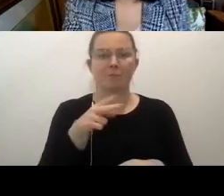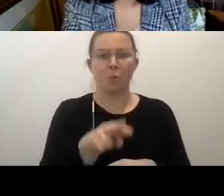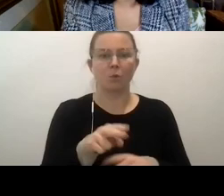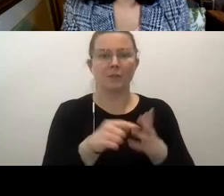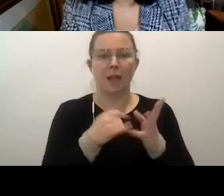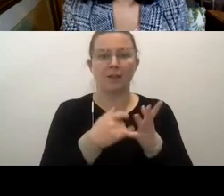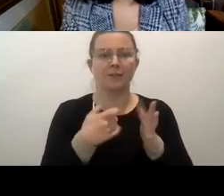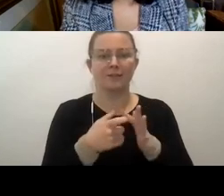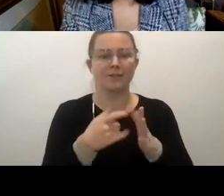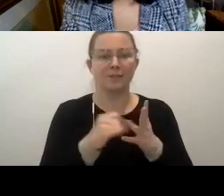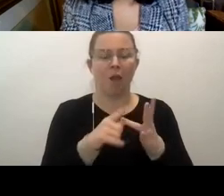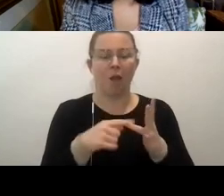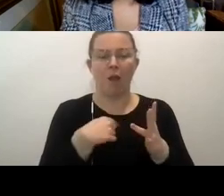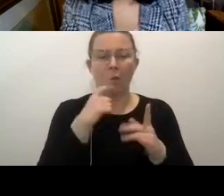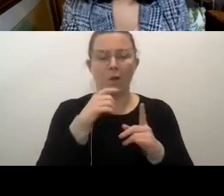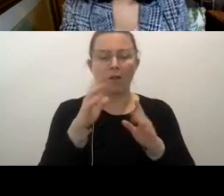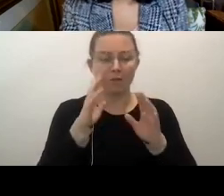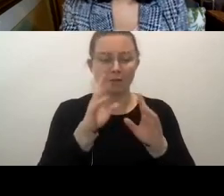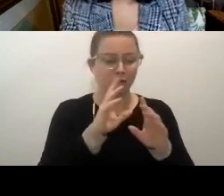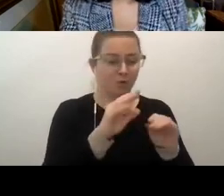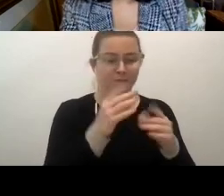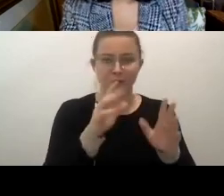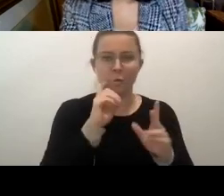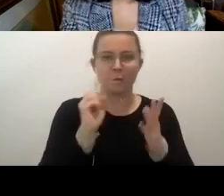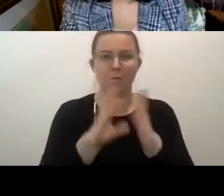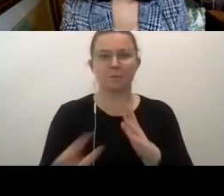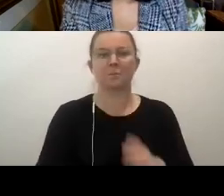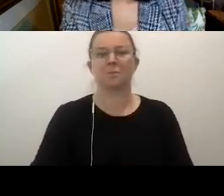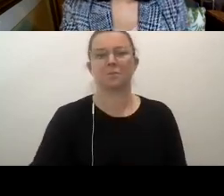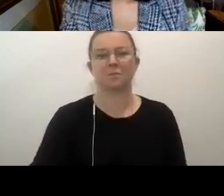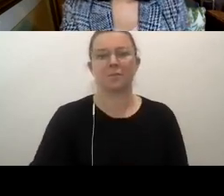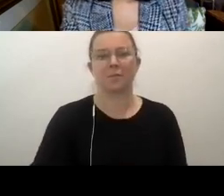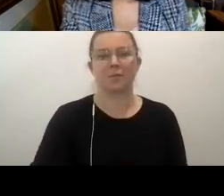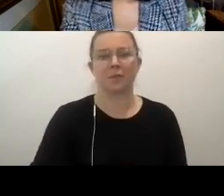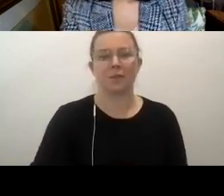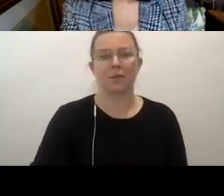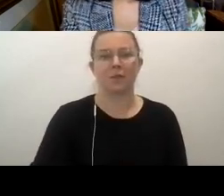But we're always on the lookout for stories, so please send us your story or